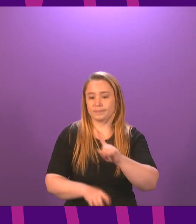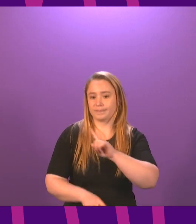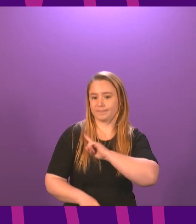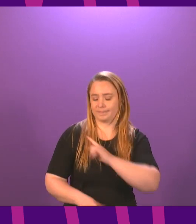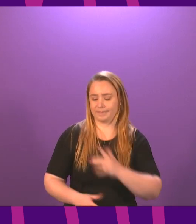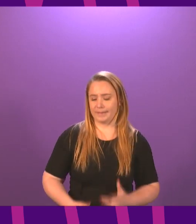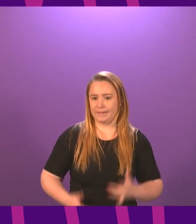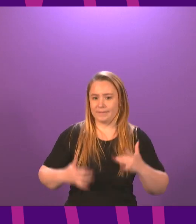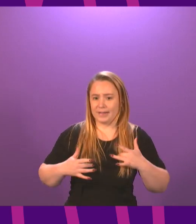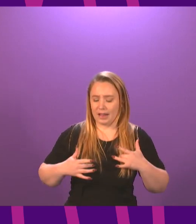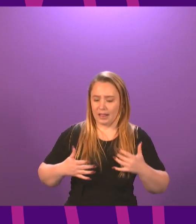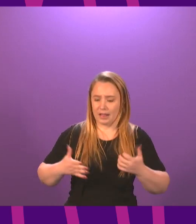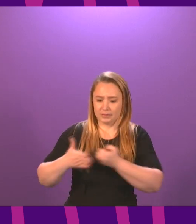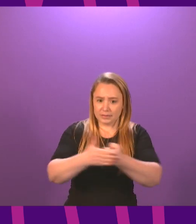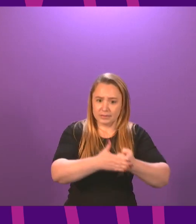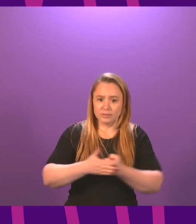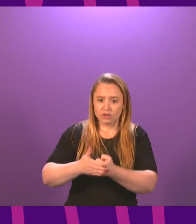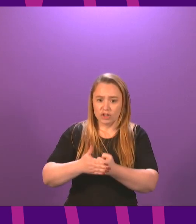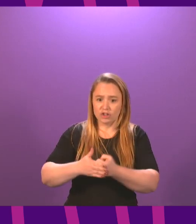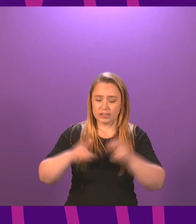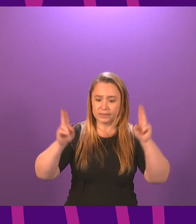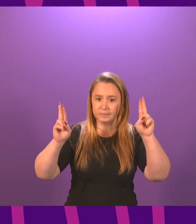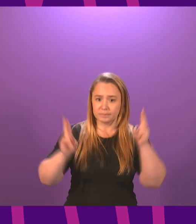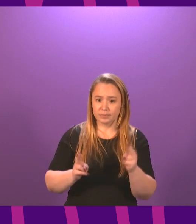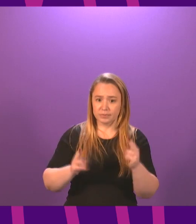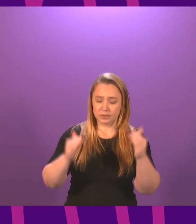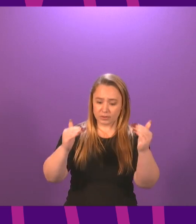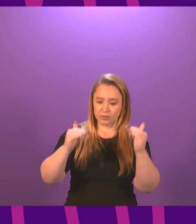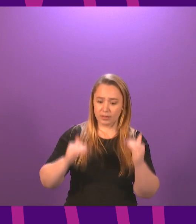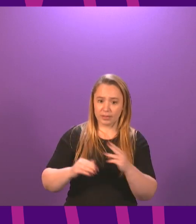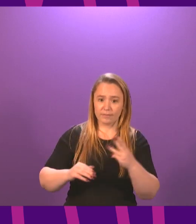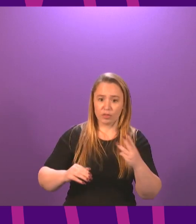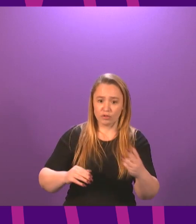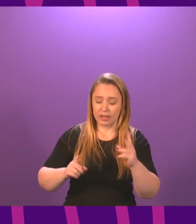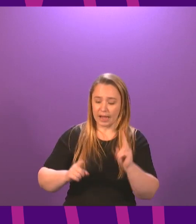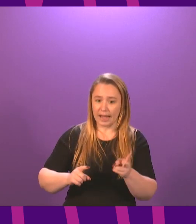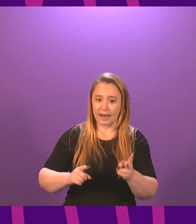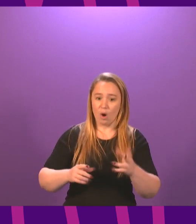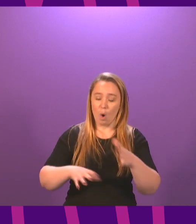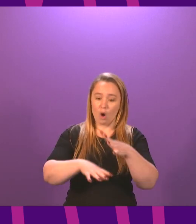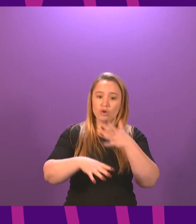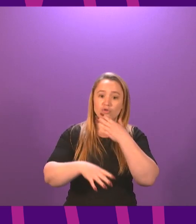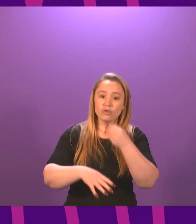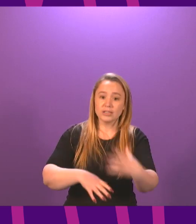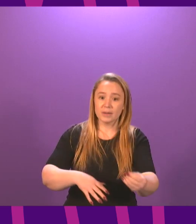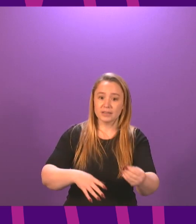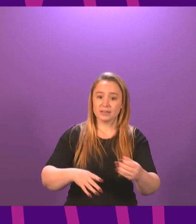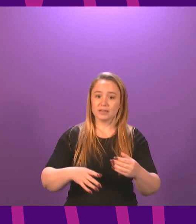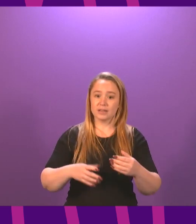few weeks reinforces my concern that reducing the restrictions at the end of next week and